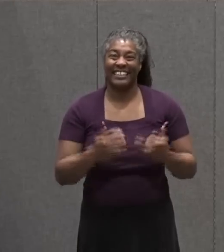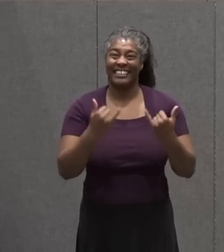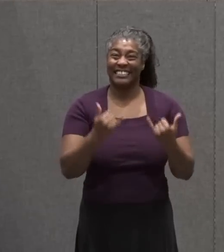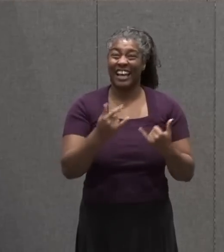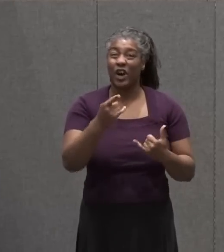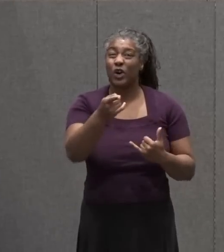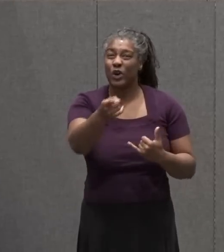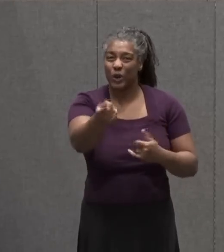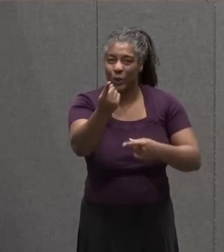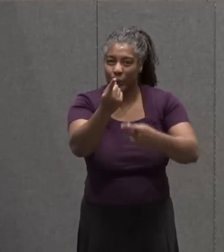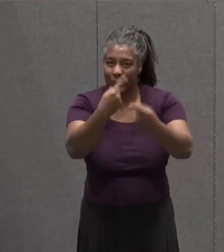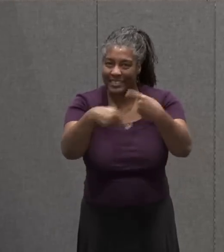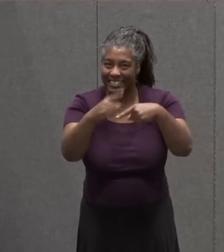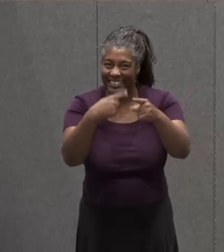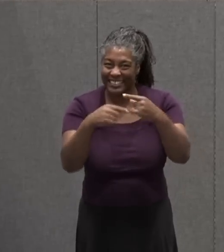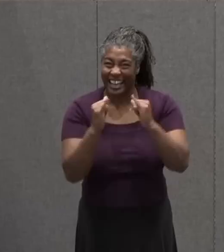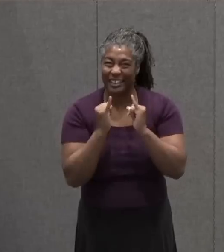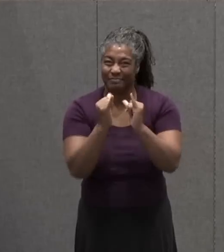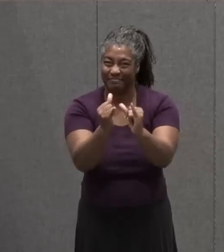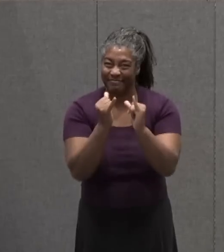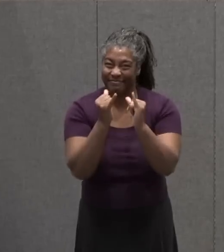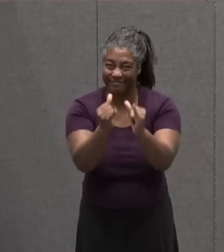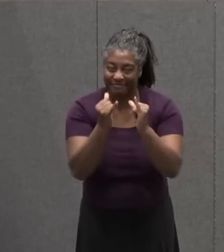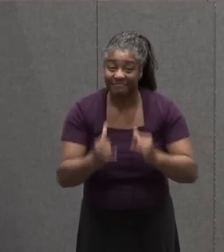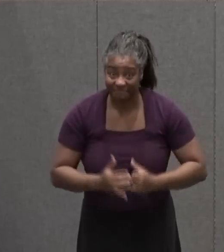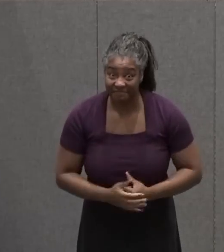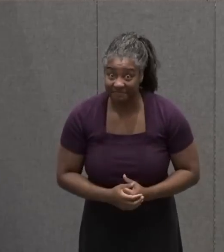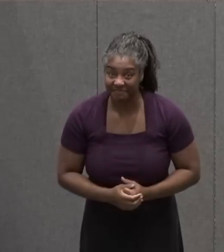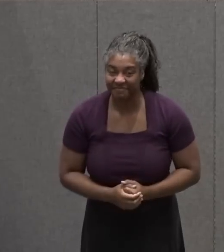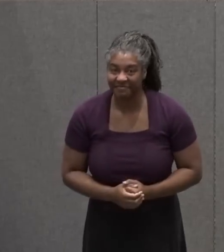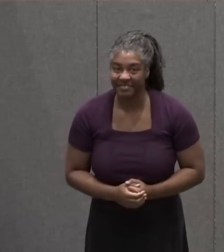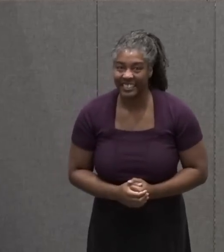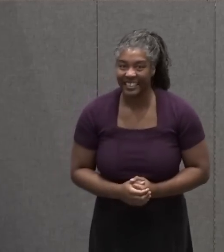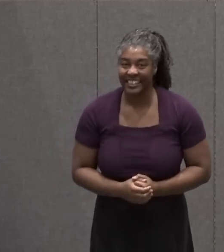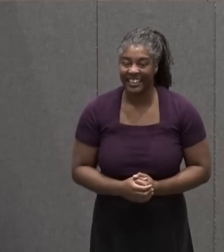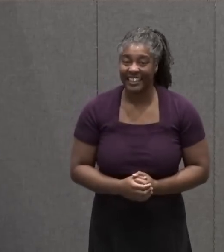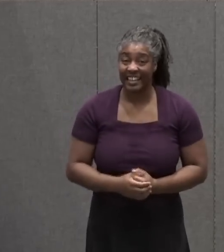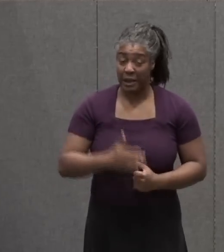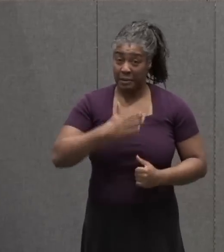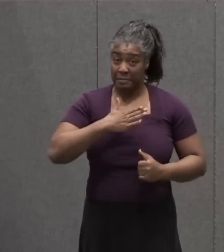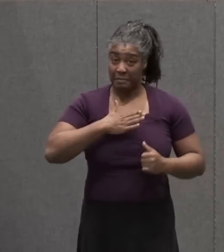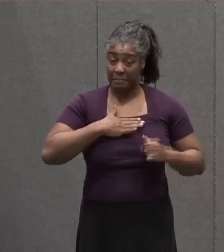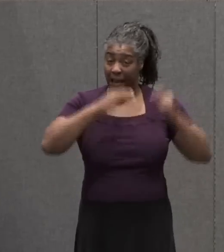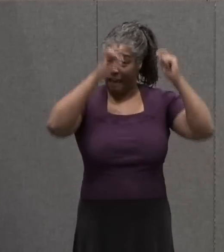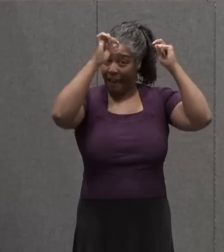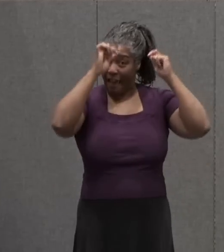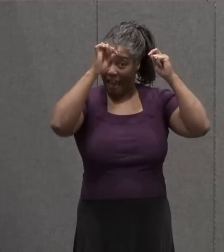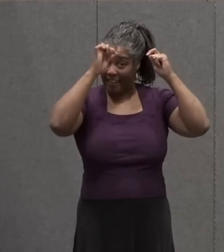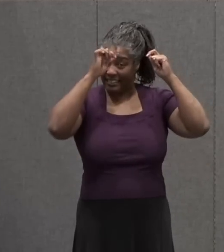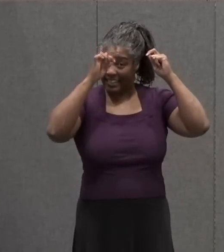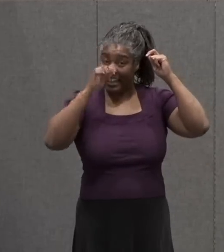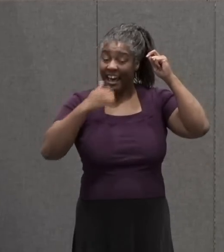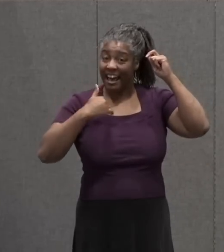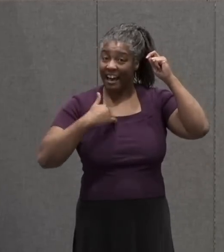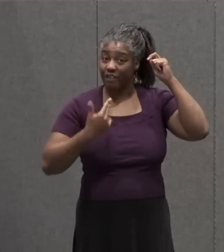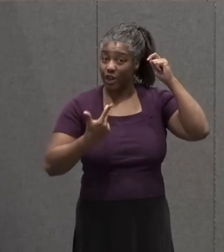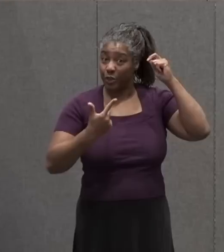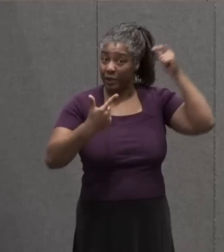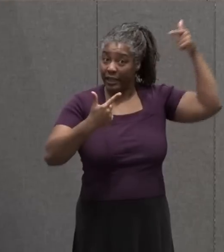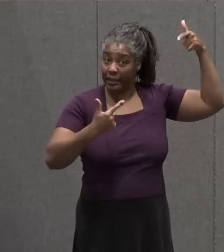Wait until I tell you to repeat. Ready? My hat has three corners